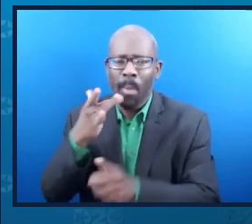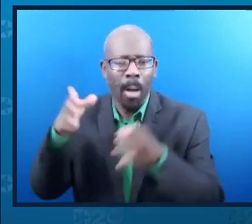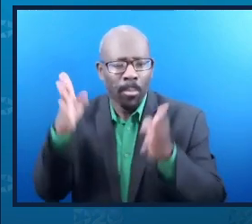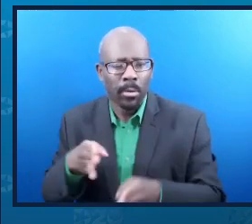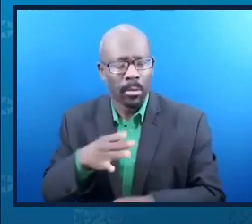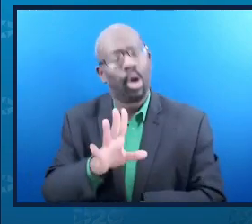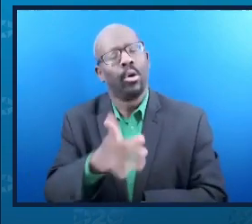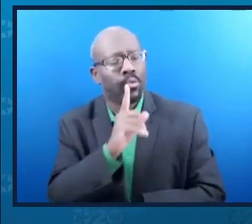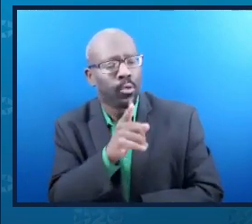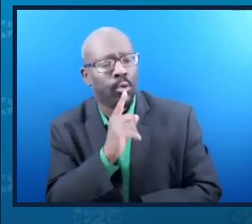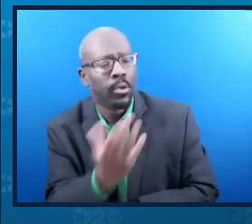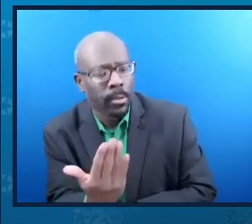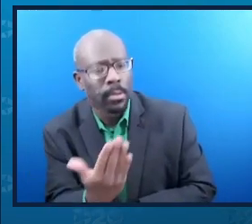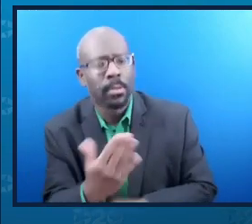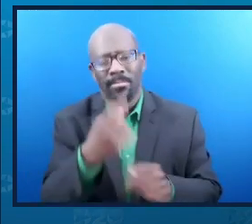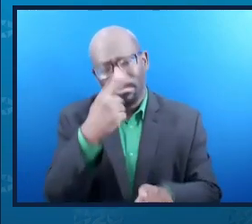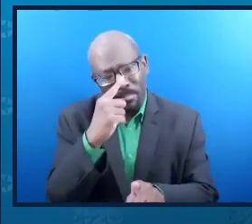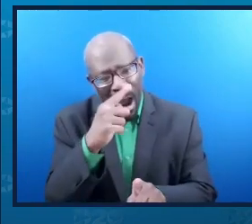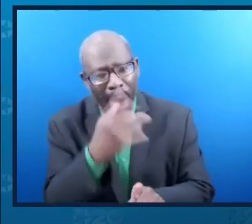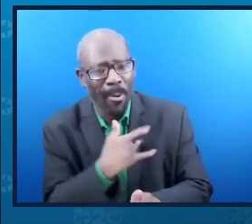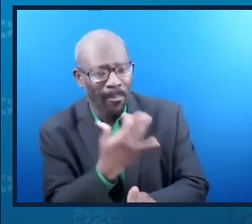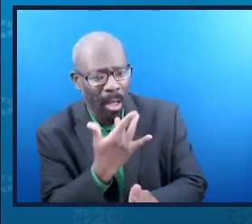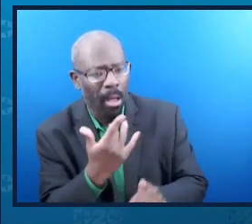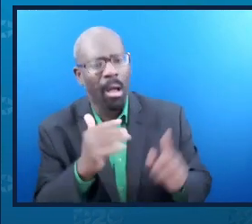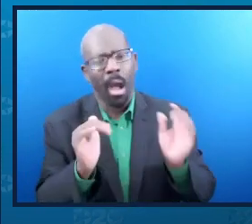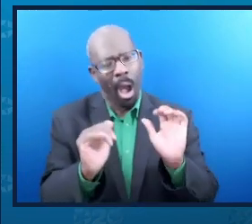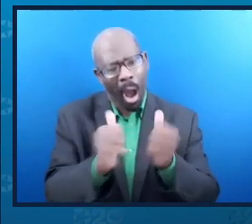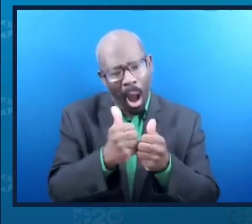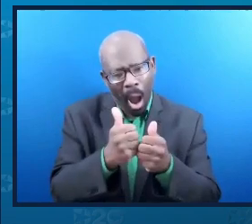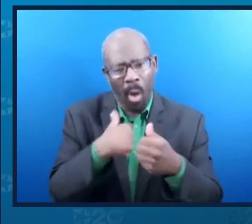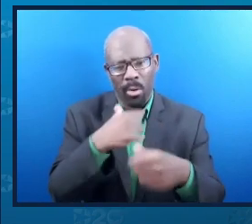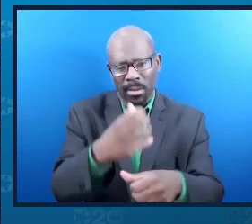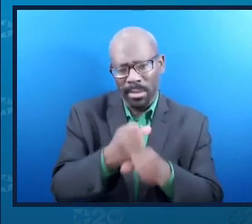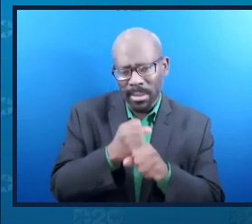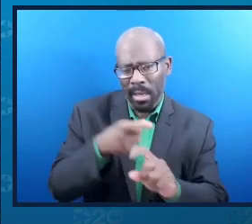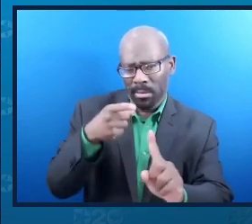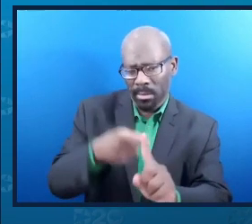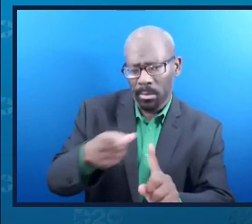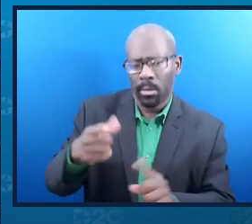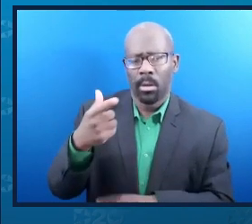HE SAID TELL ME HOW I CAN GET